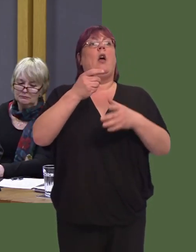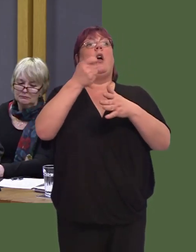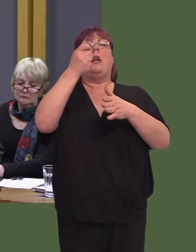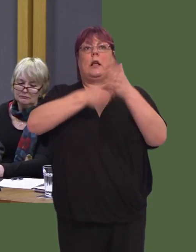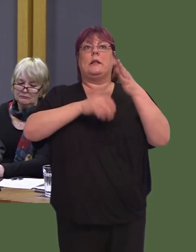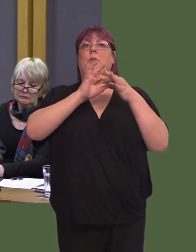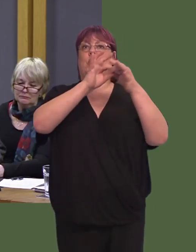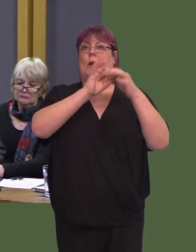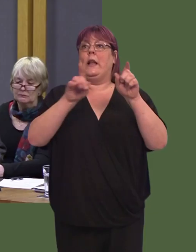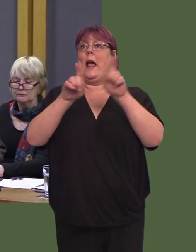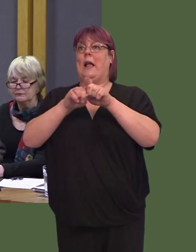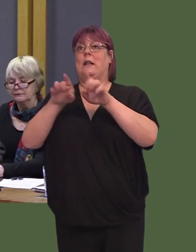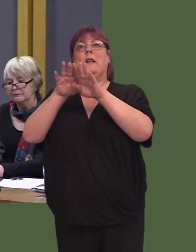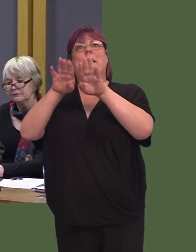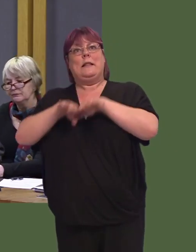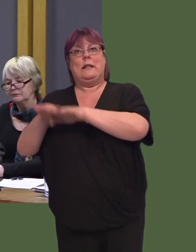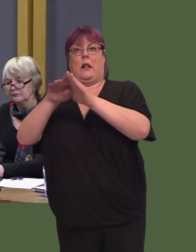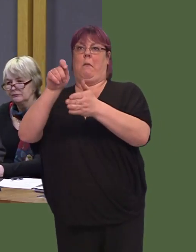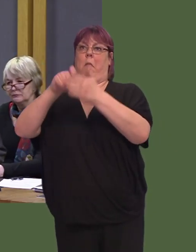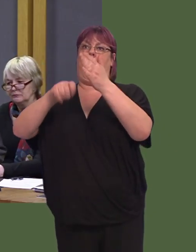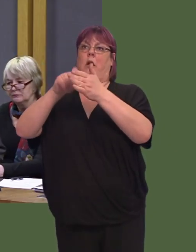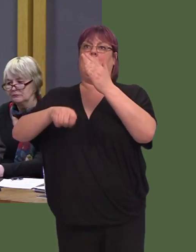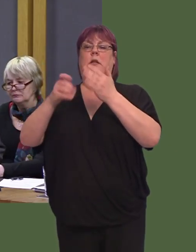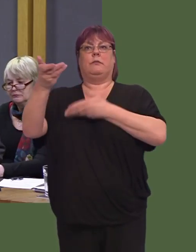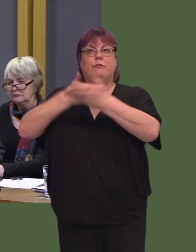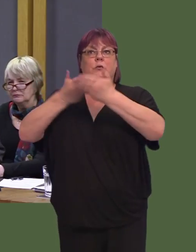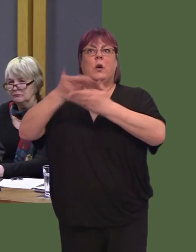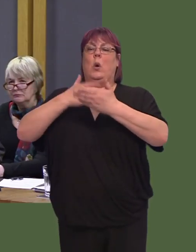Jobs in Wales need both customs union and single market.